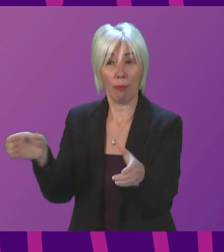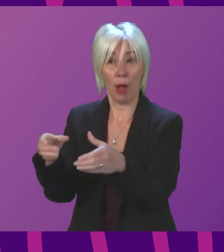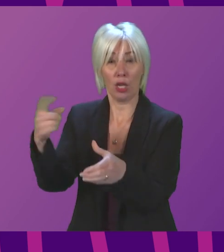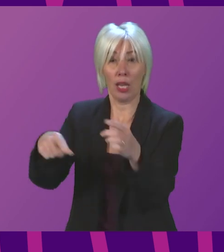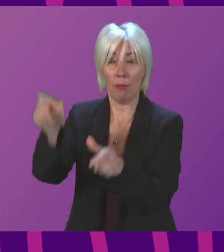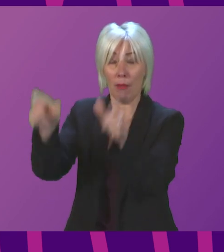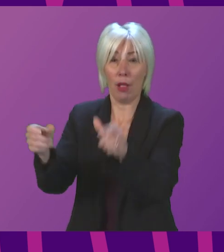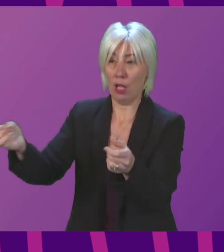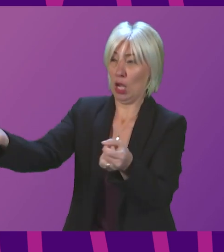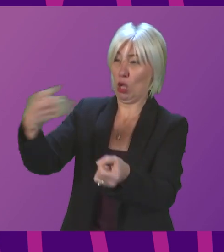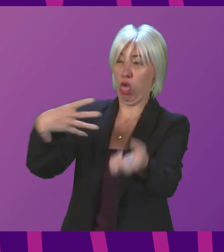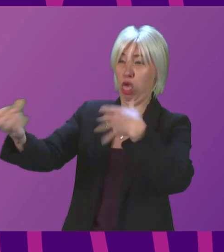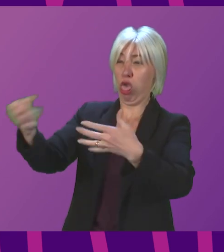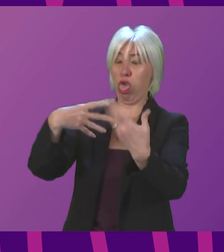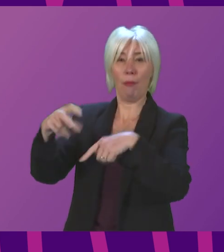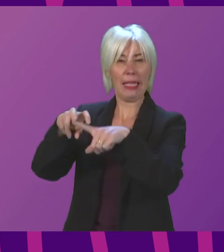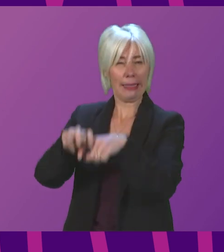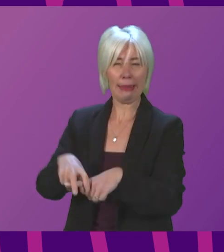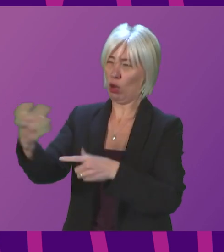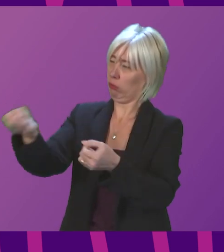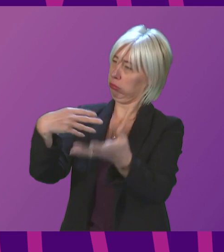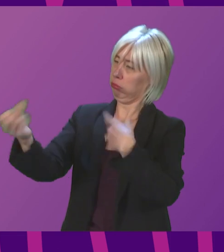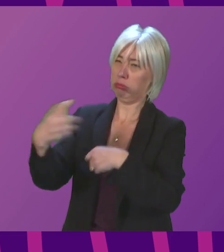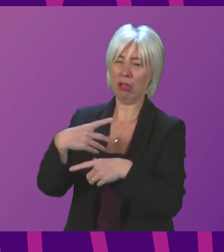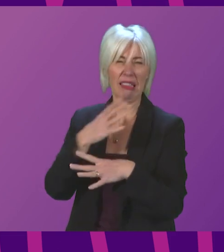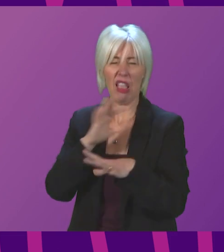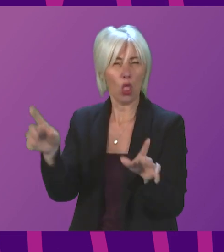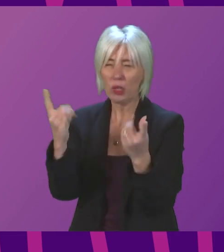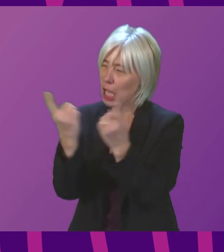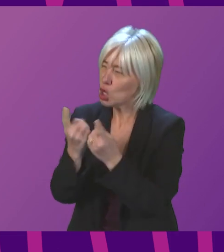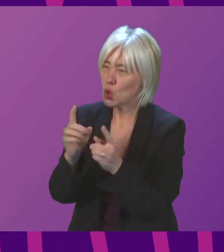shouting at me from a sedentary position that these issues have nothing to do with us here